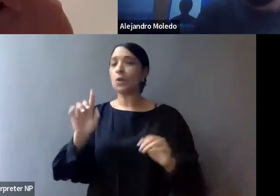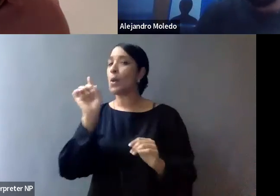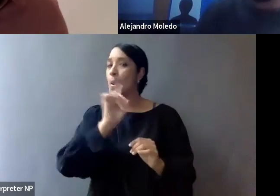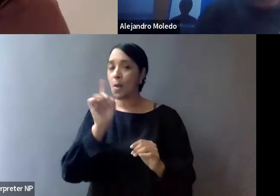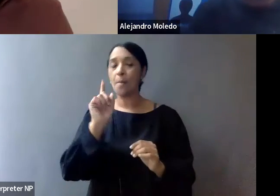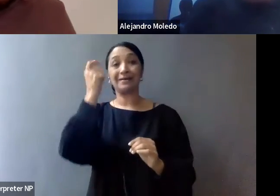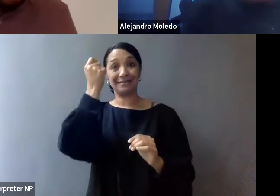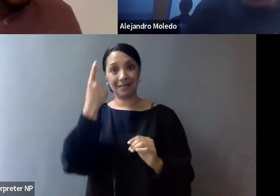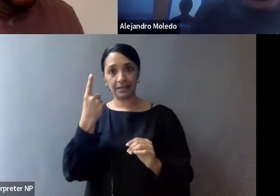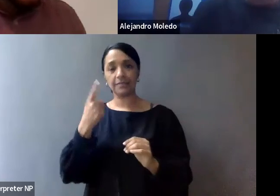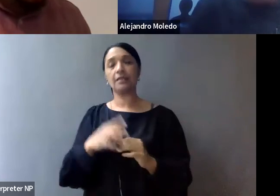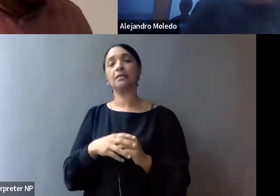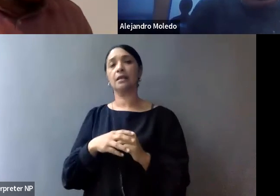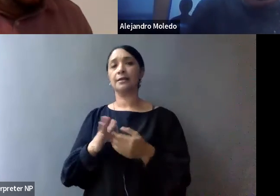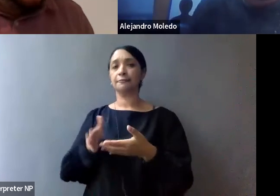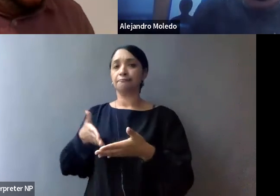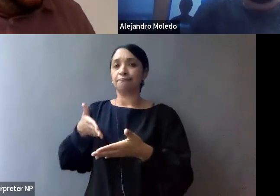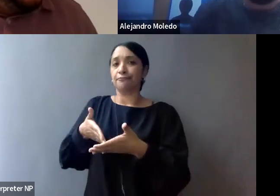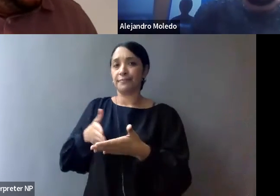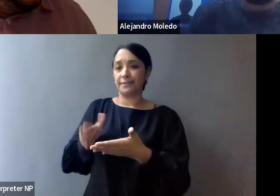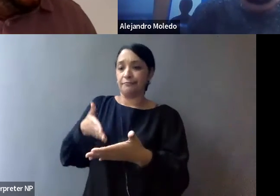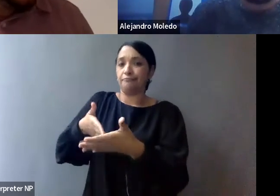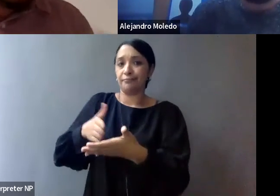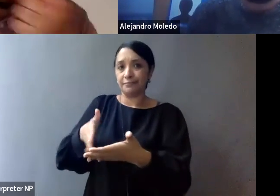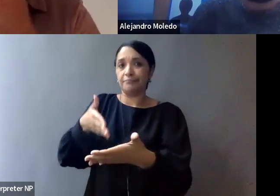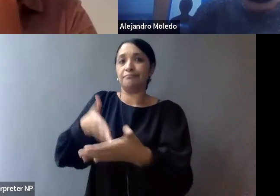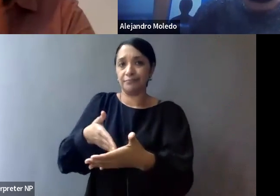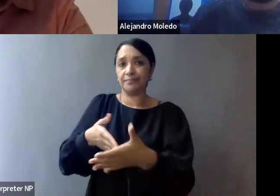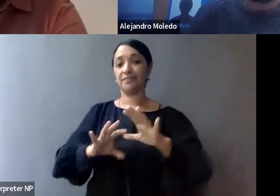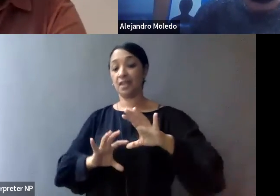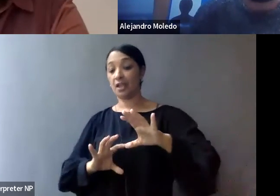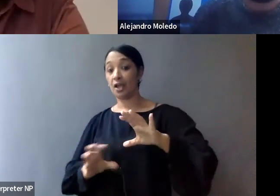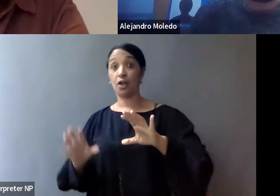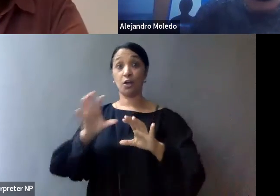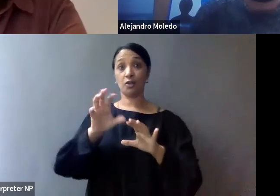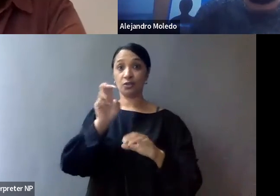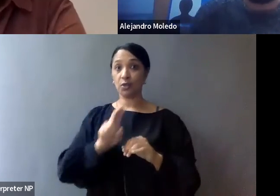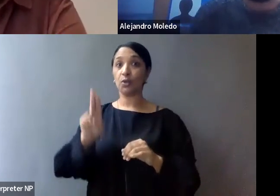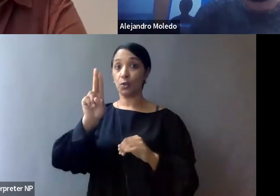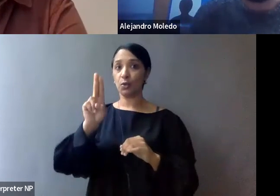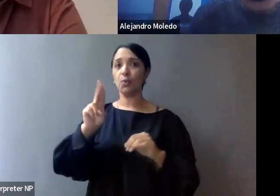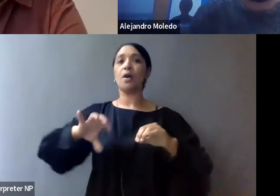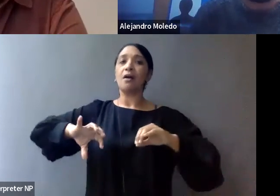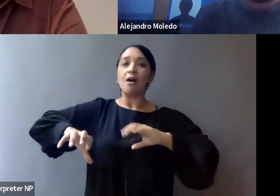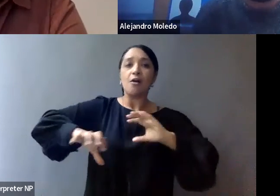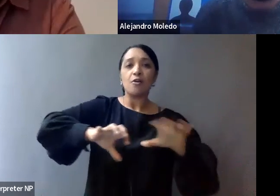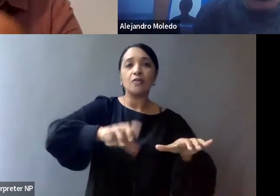the constraints of our union and the fact that member states need to agree and so forth.